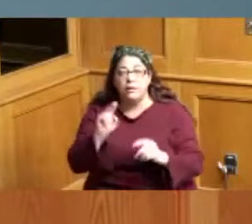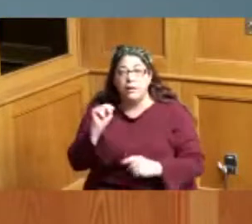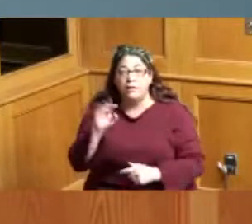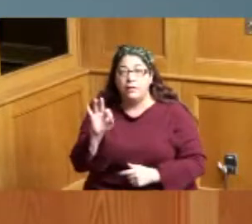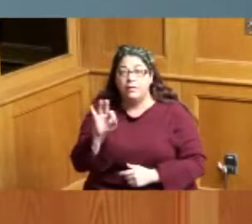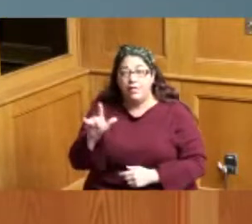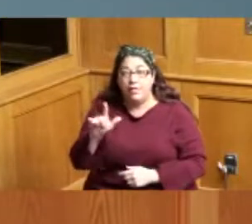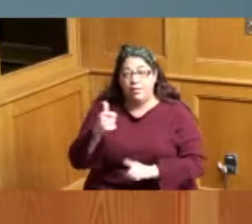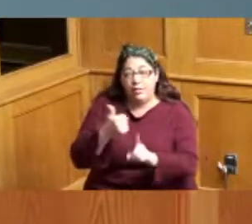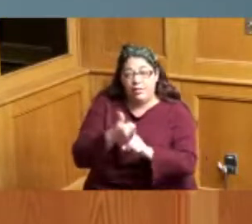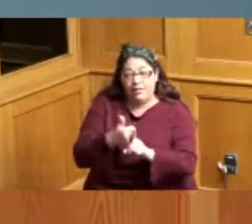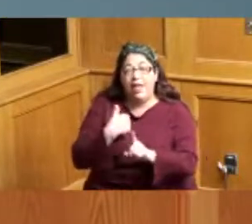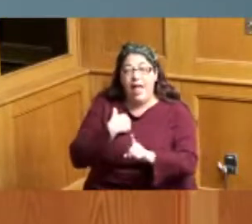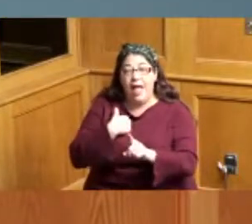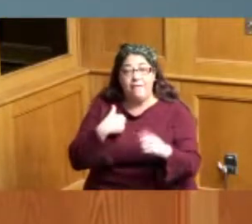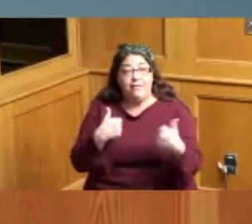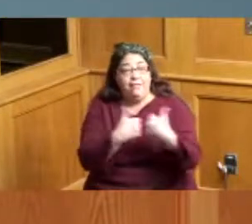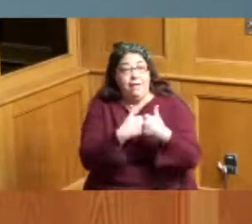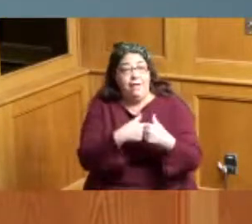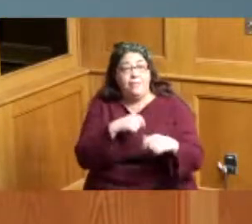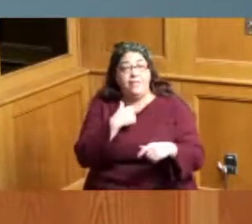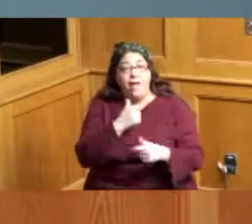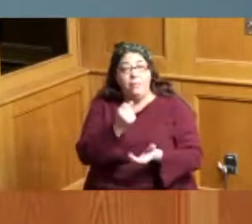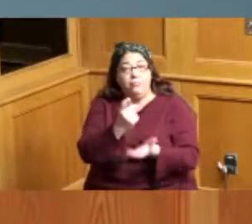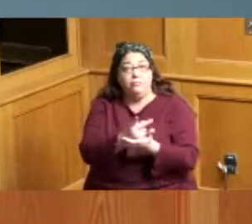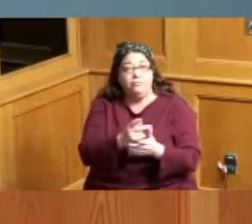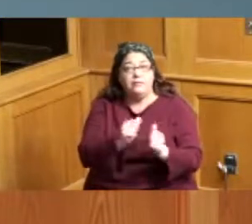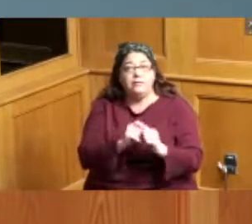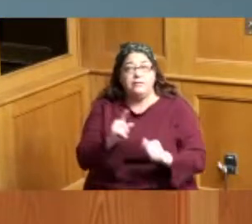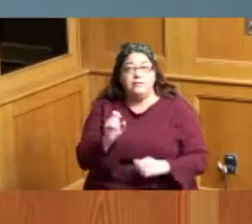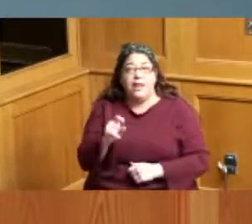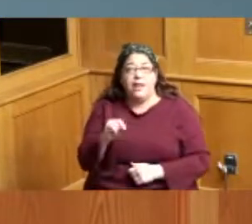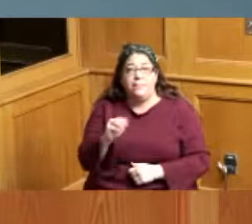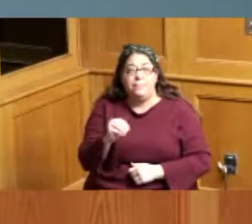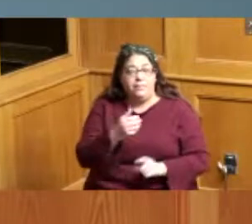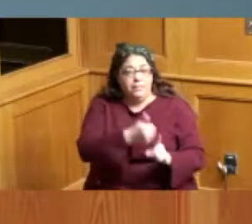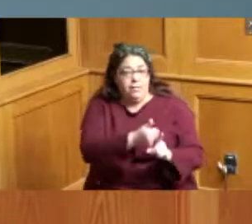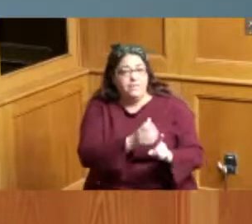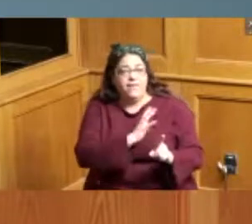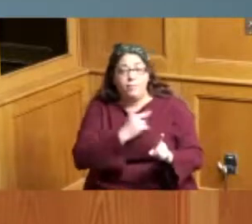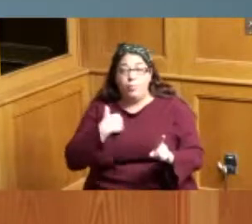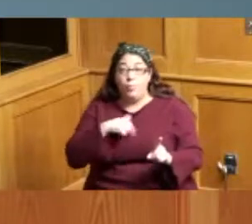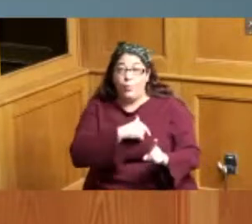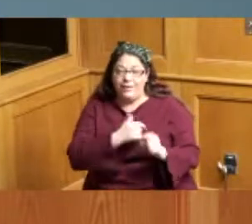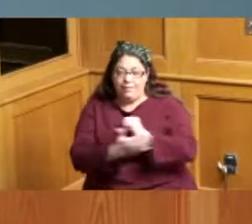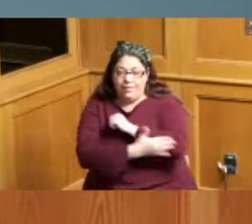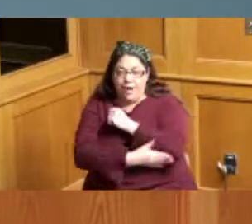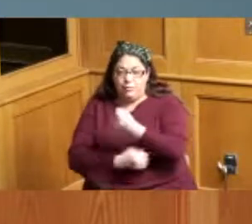in a stadium that's something different but if we're sponsoring this gathering I just don't feel